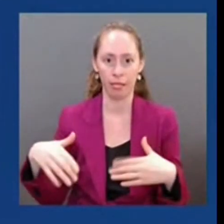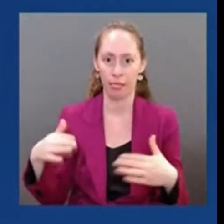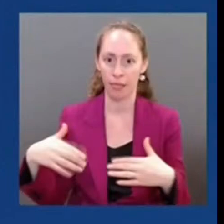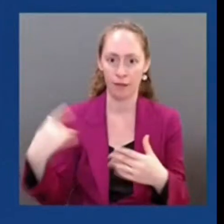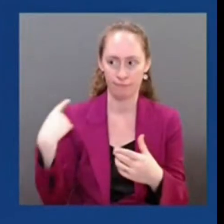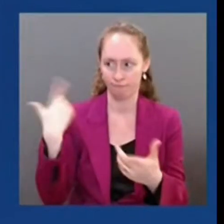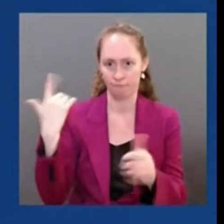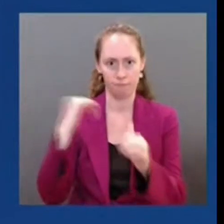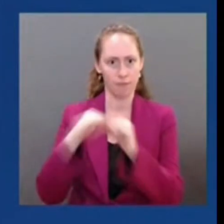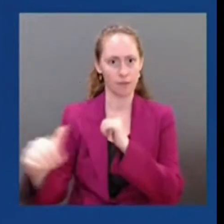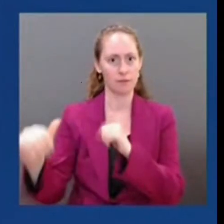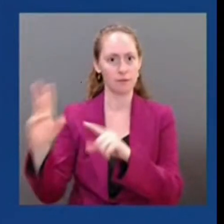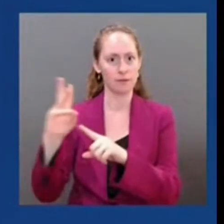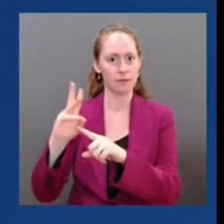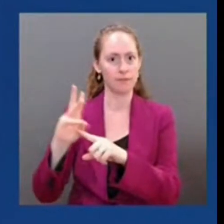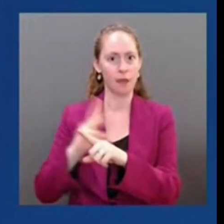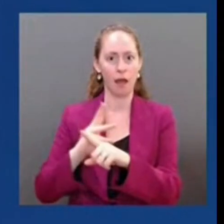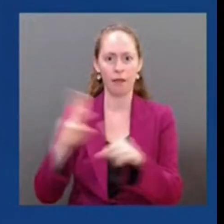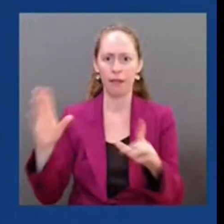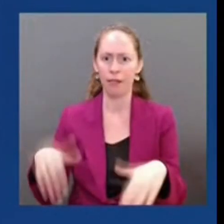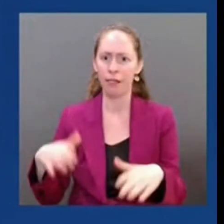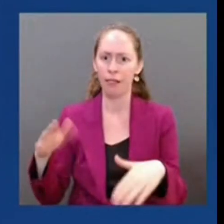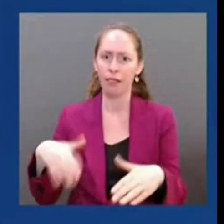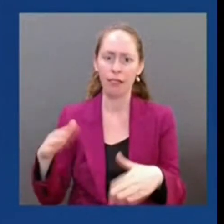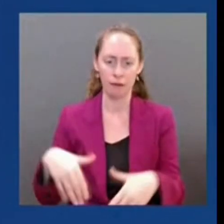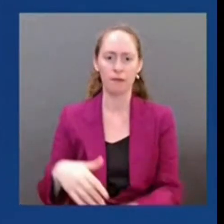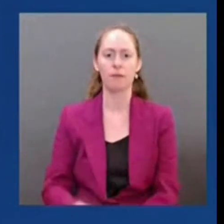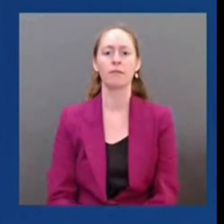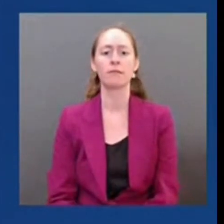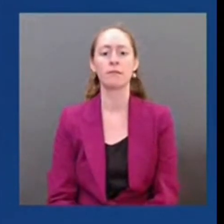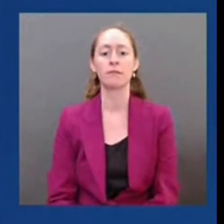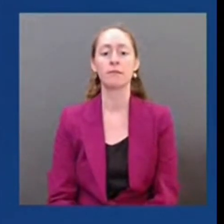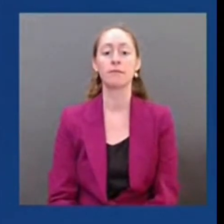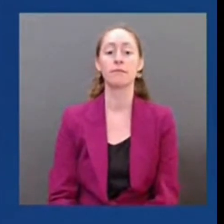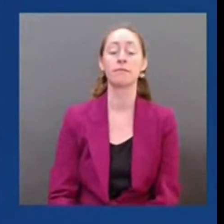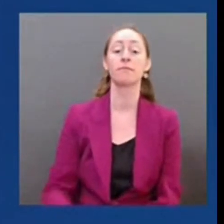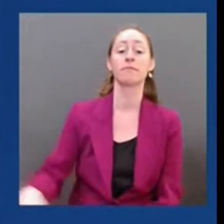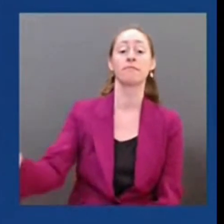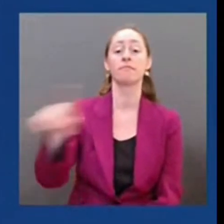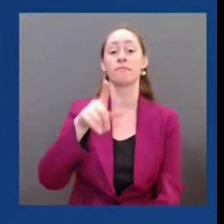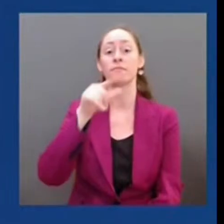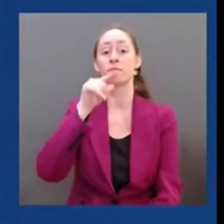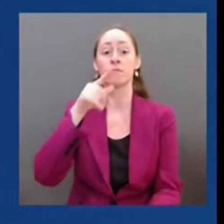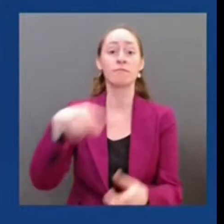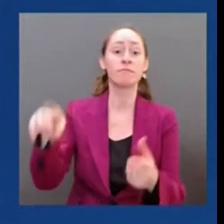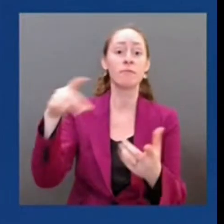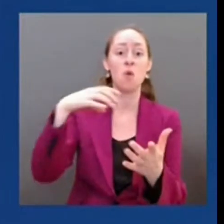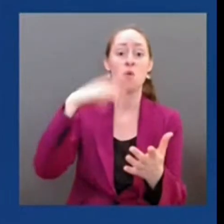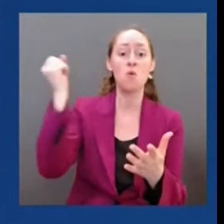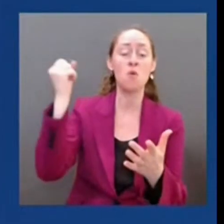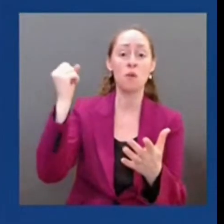IN THE LAST SIX MONTHS. AND ON THE BOTTOM GRAPH BE